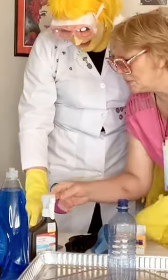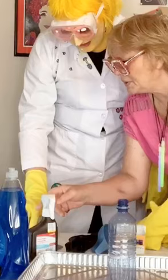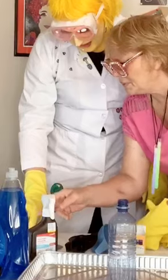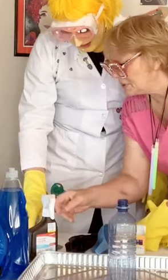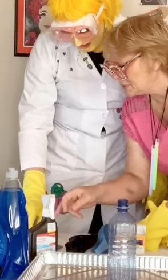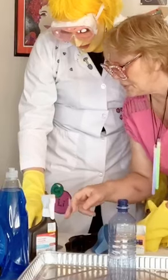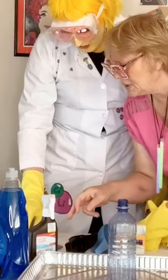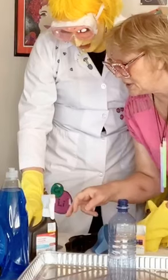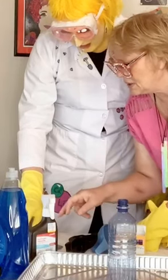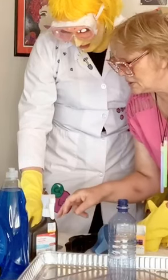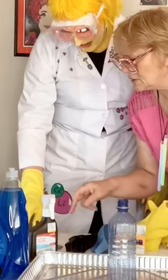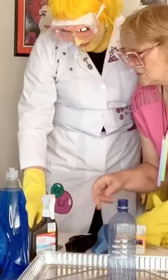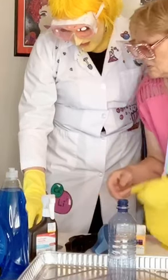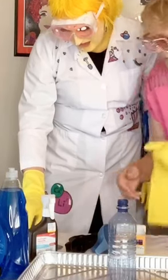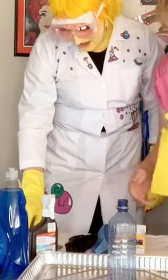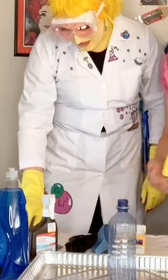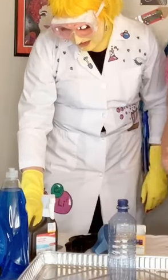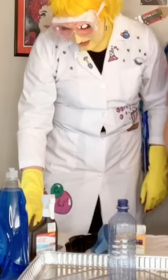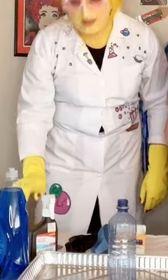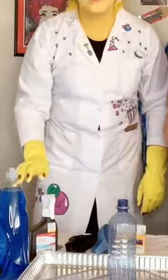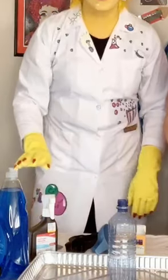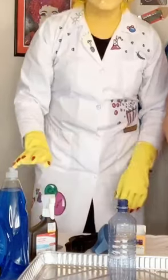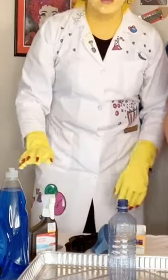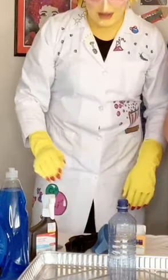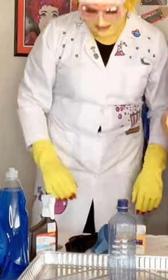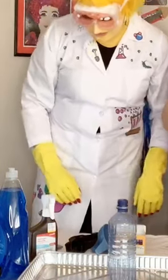Is it good? CALI: We're good. Okay, I figured it out.